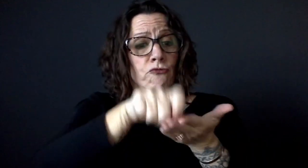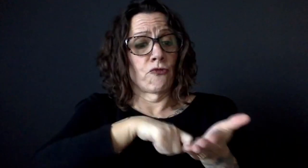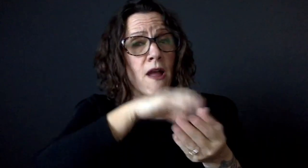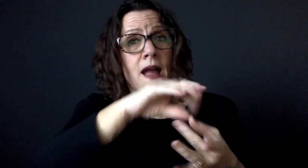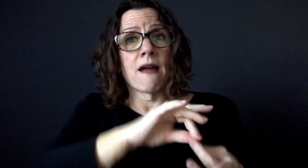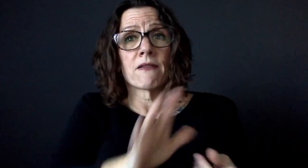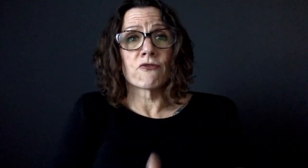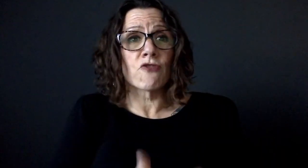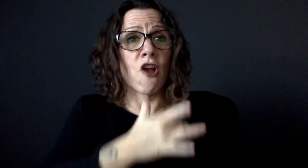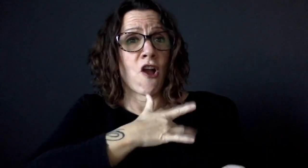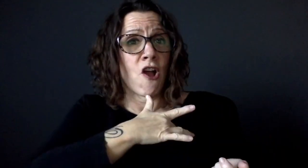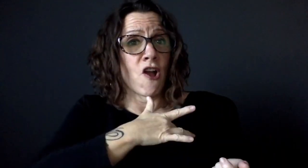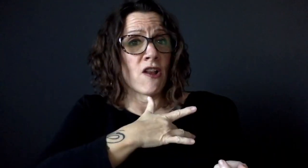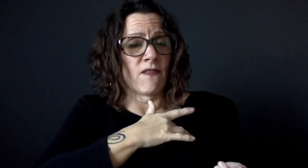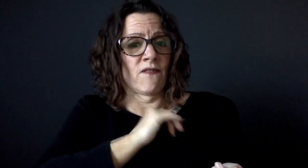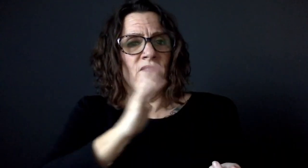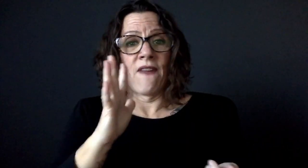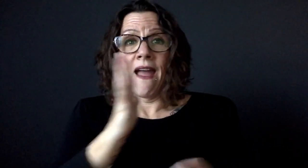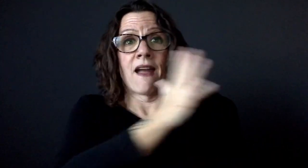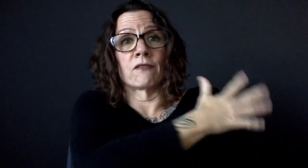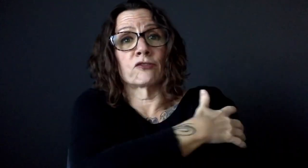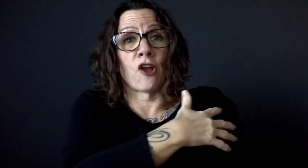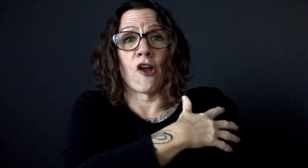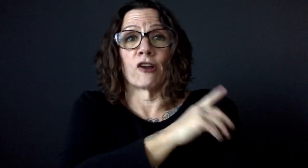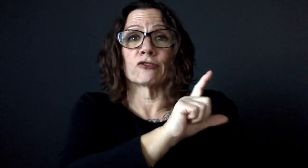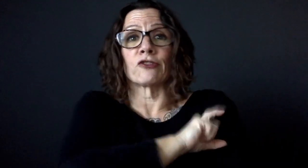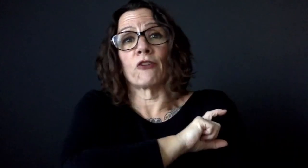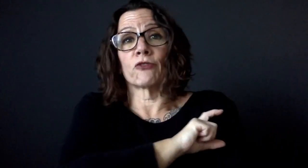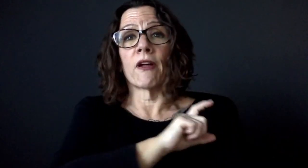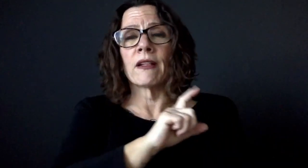What it writes into the heart muscles of five star generals